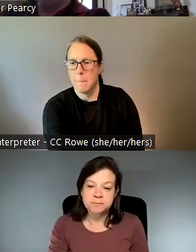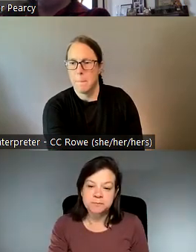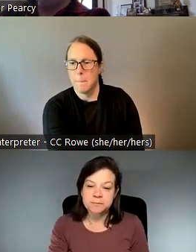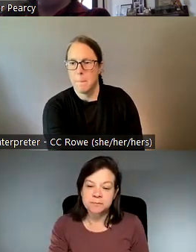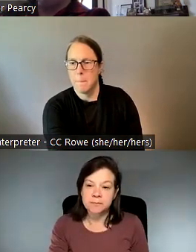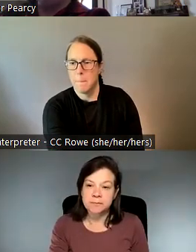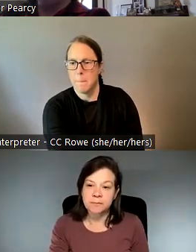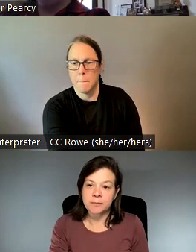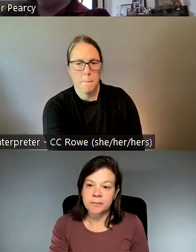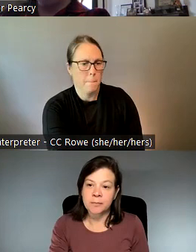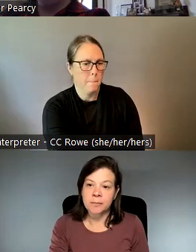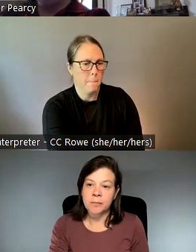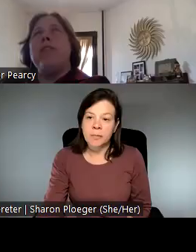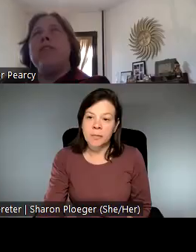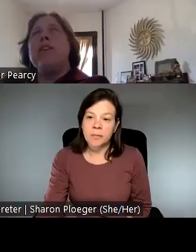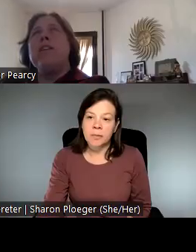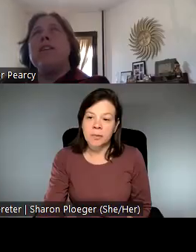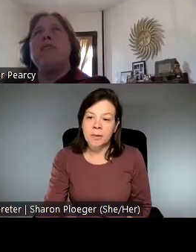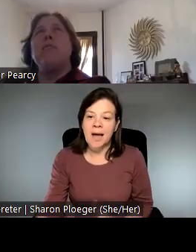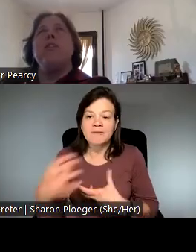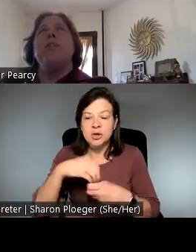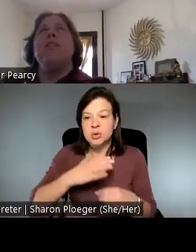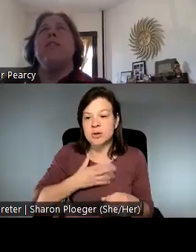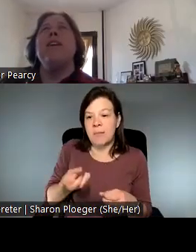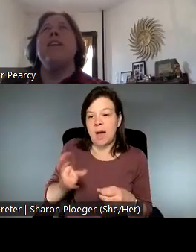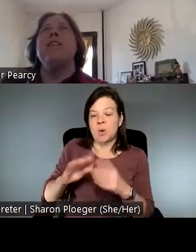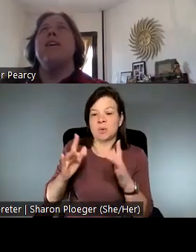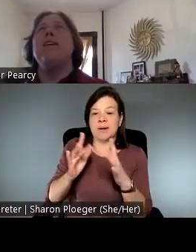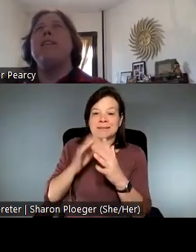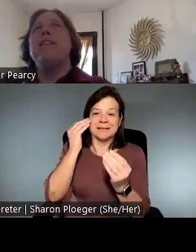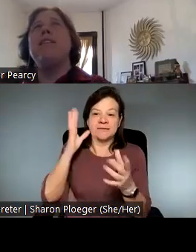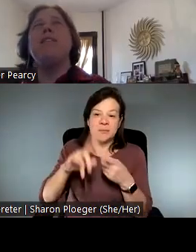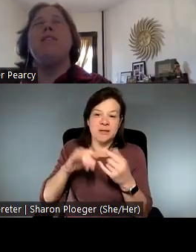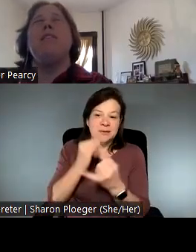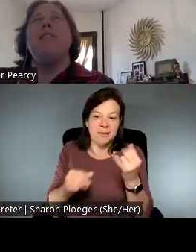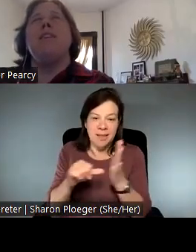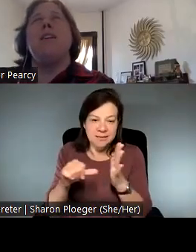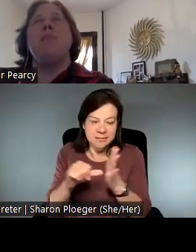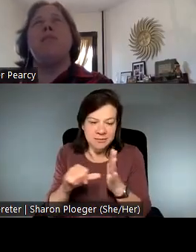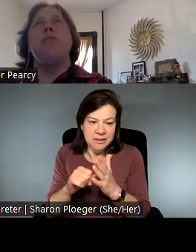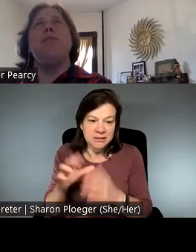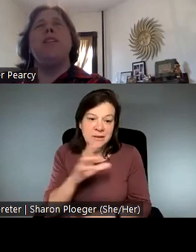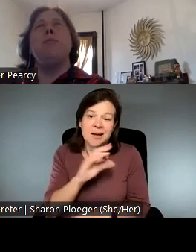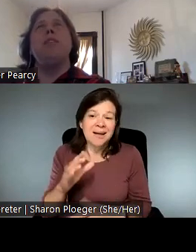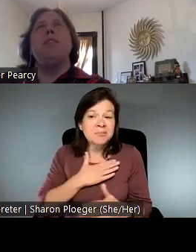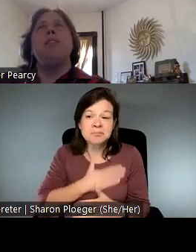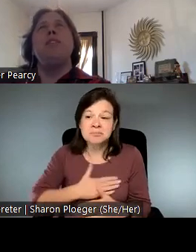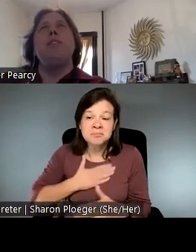And I've included my own contact information on the very last slide. And just feel free to be in touch.